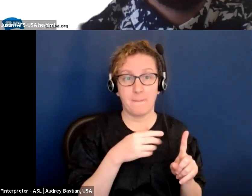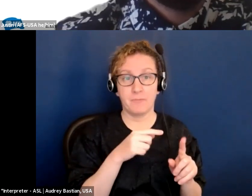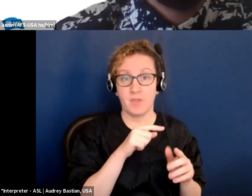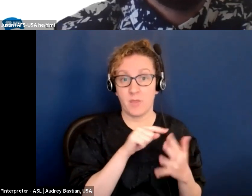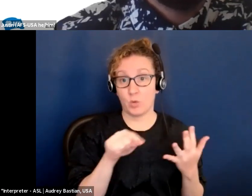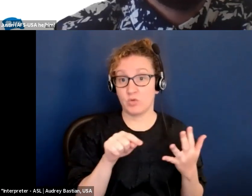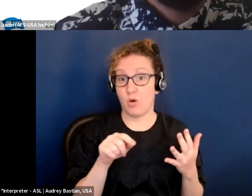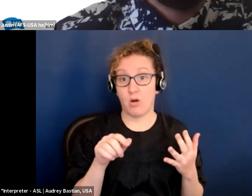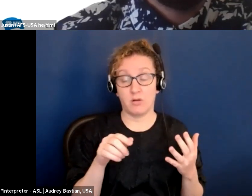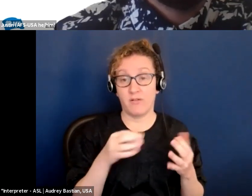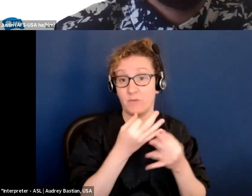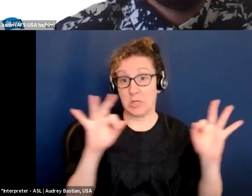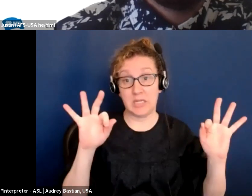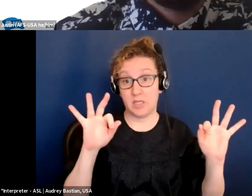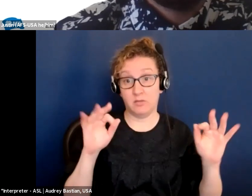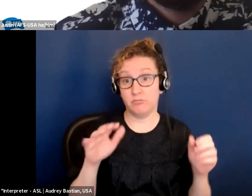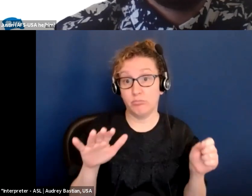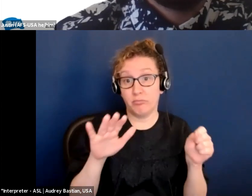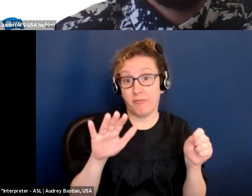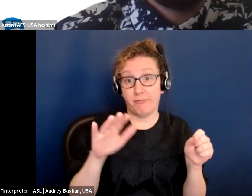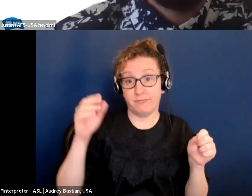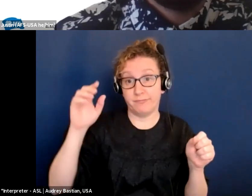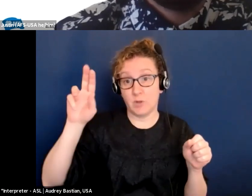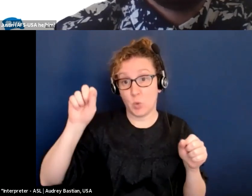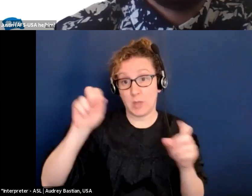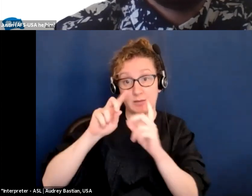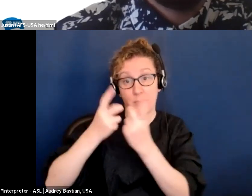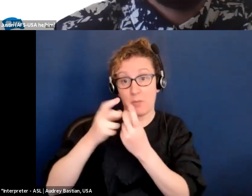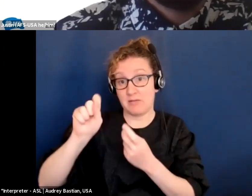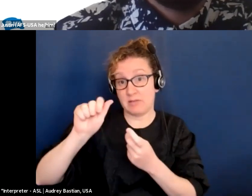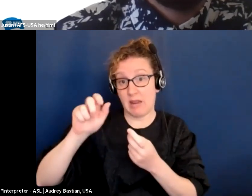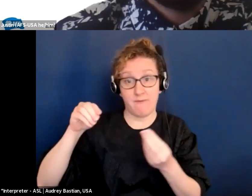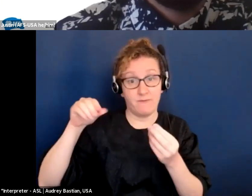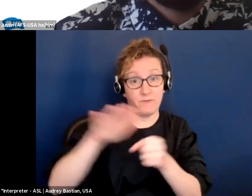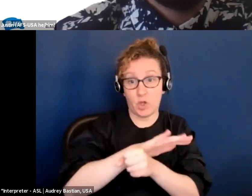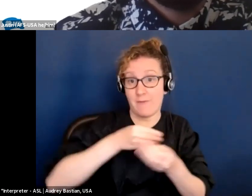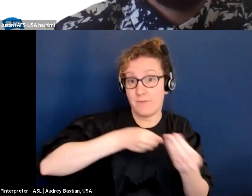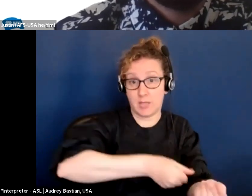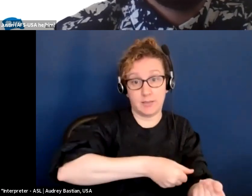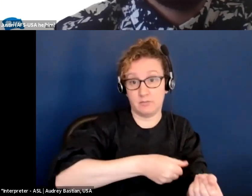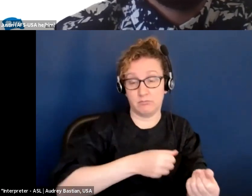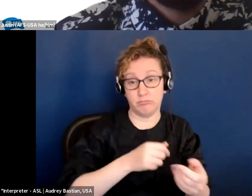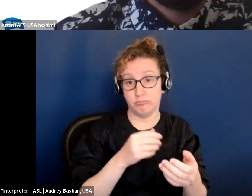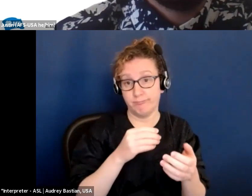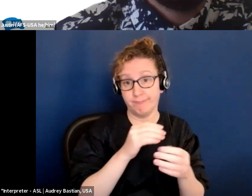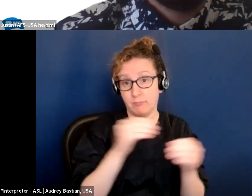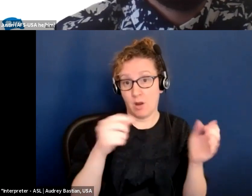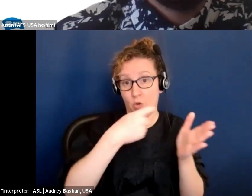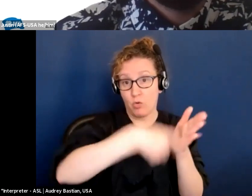fully funded programs funded by the US State Department.